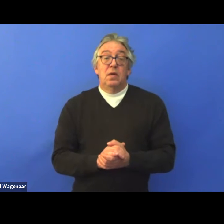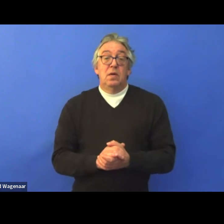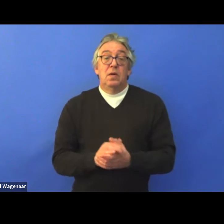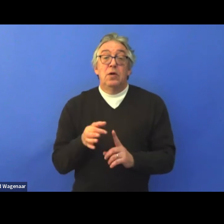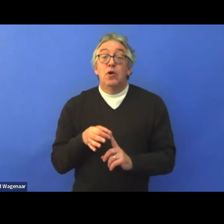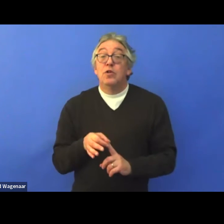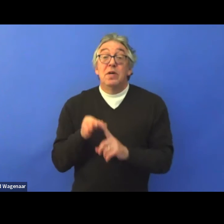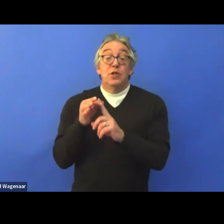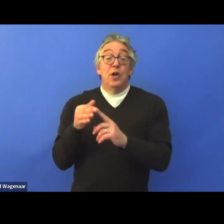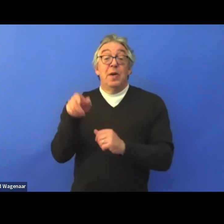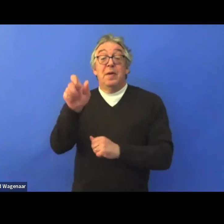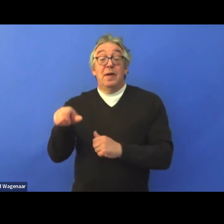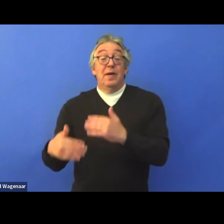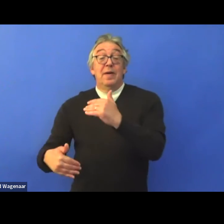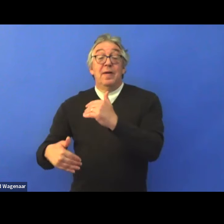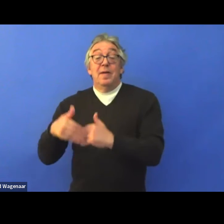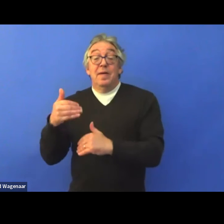the accessibility, reasonable accommodation...